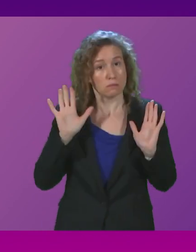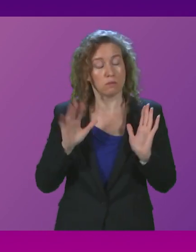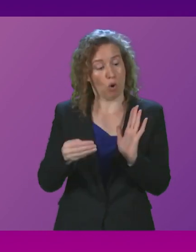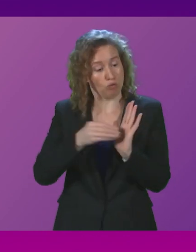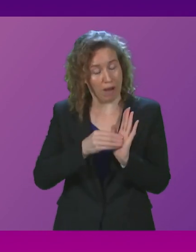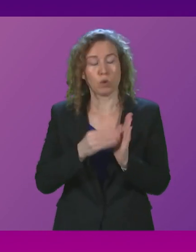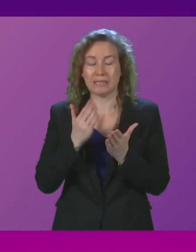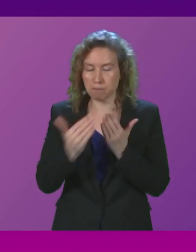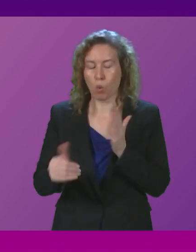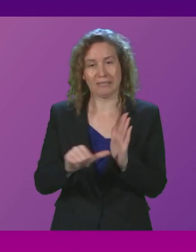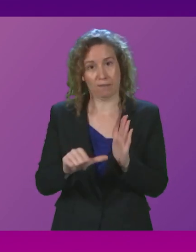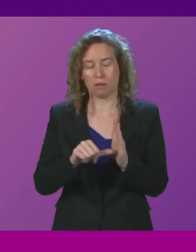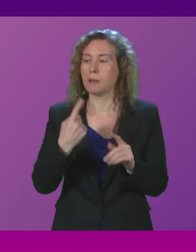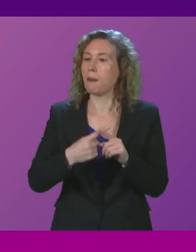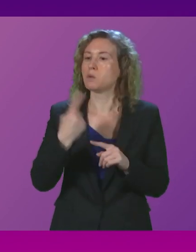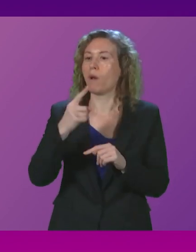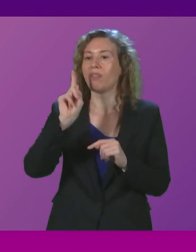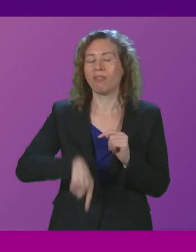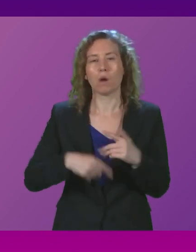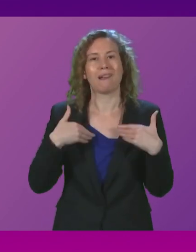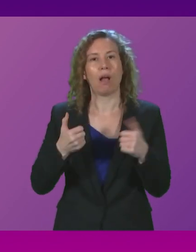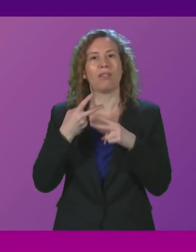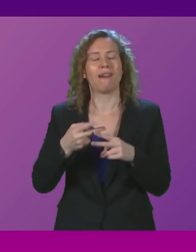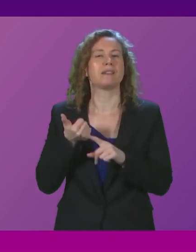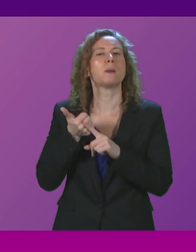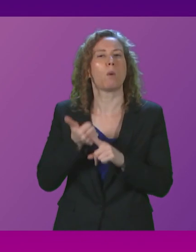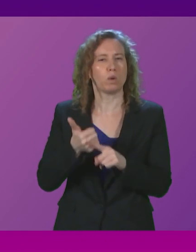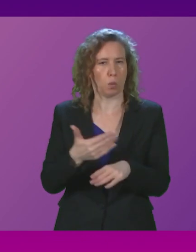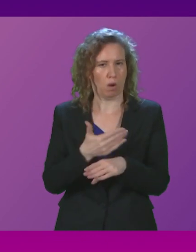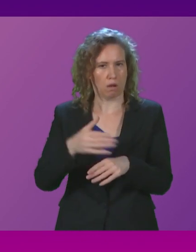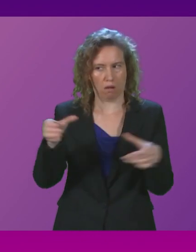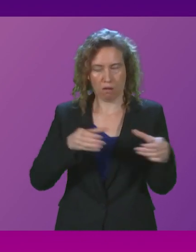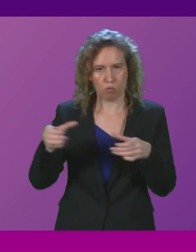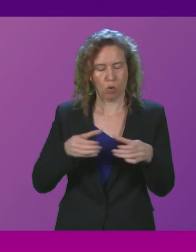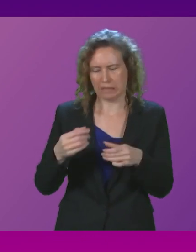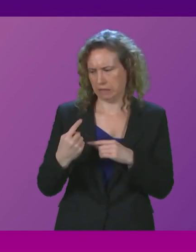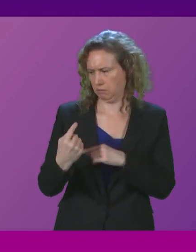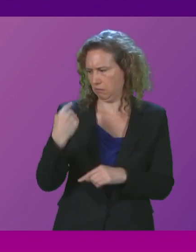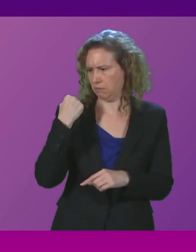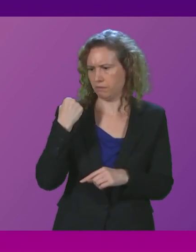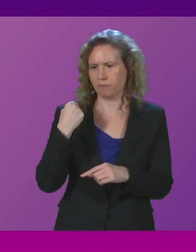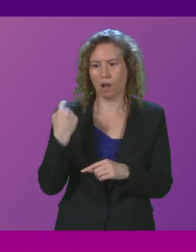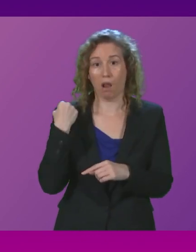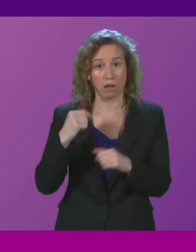A thousand healthcare support workers were brought in last winter.